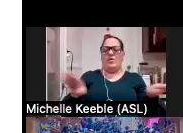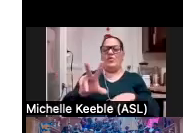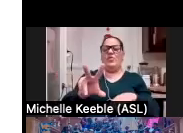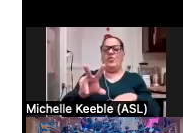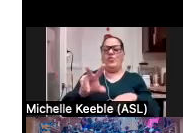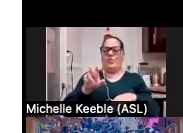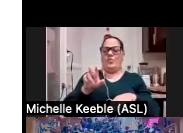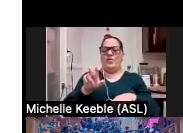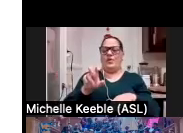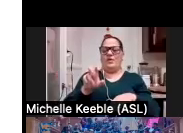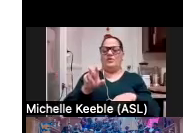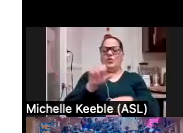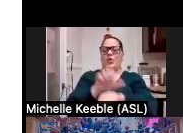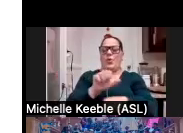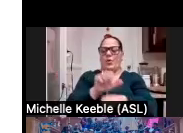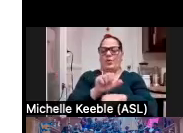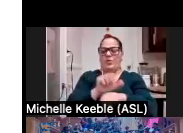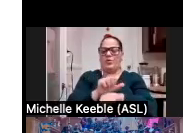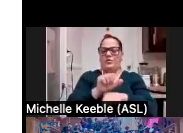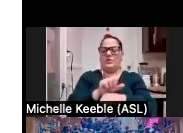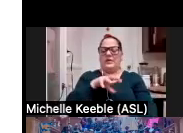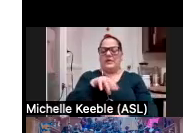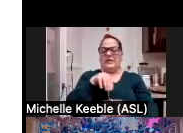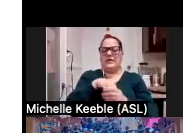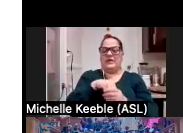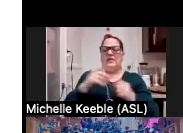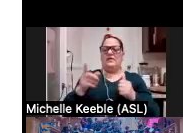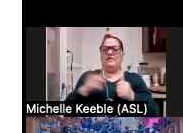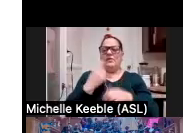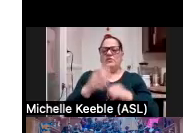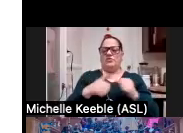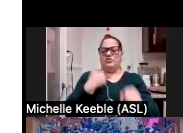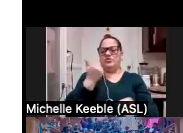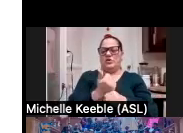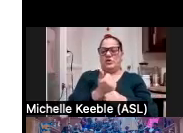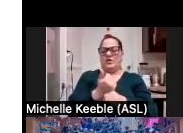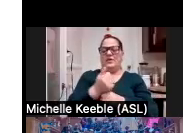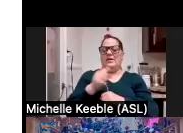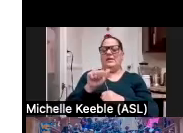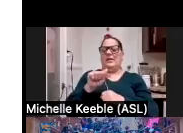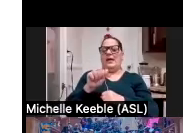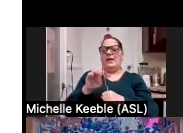uh employees. And in that first year in Albertson, they grossed more than a